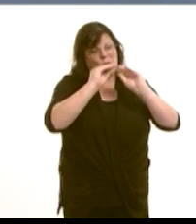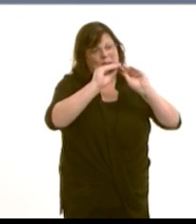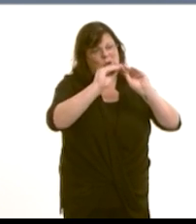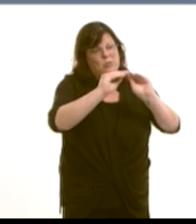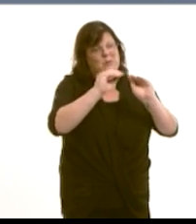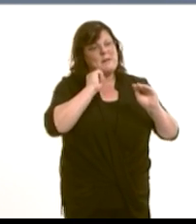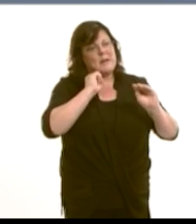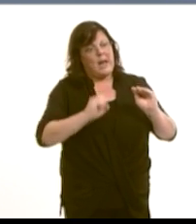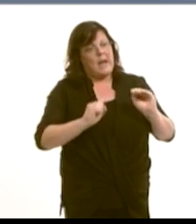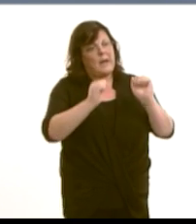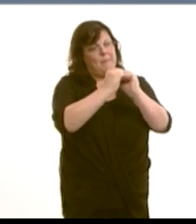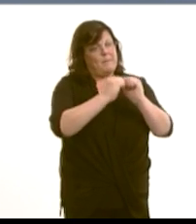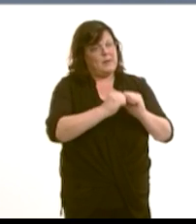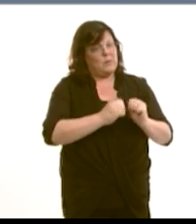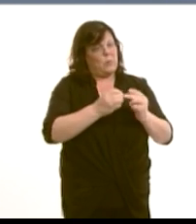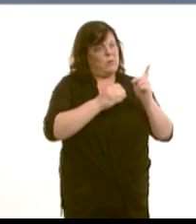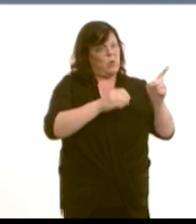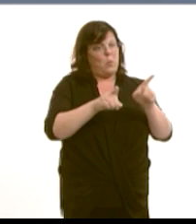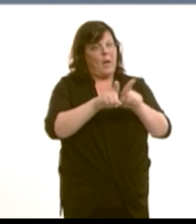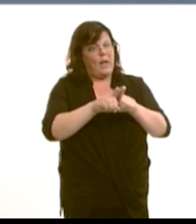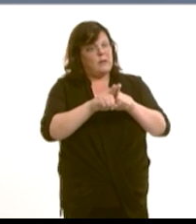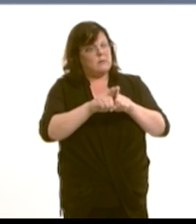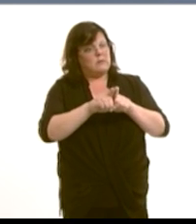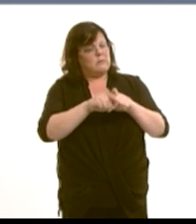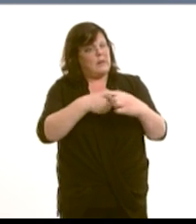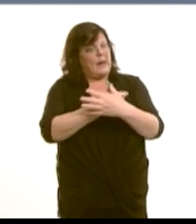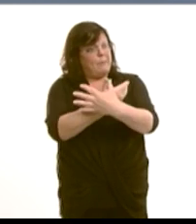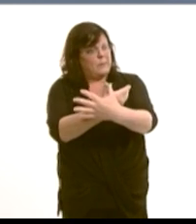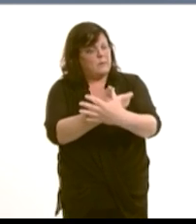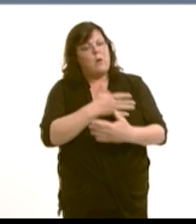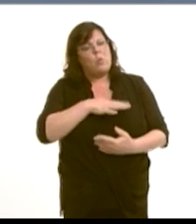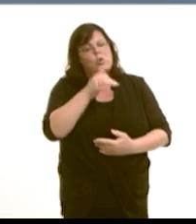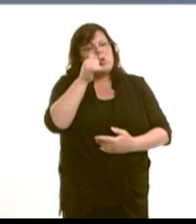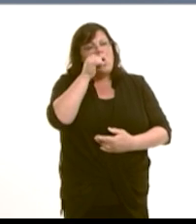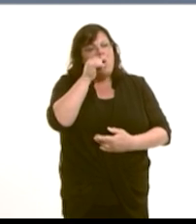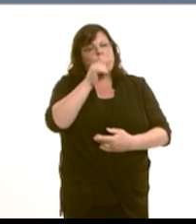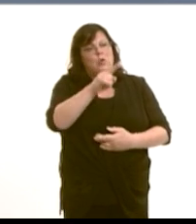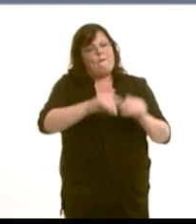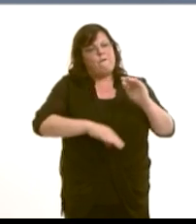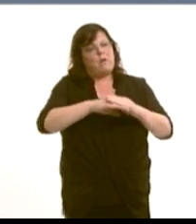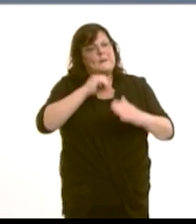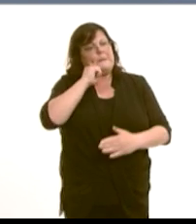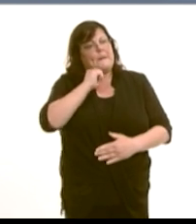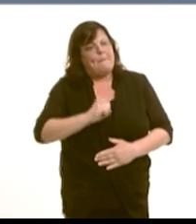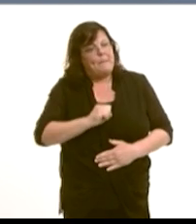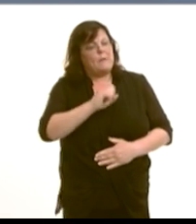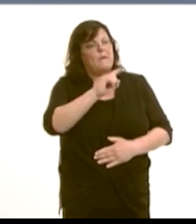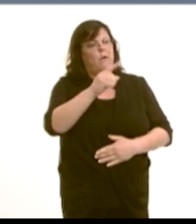between you and the Liberal Democrats. What is the totality of the commitment that you have given in financial terms to meet